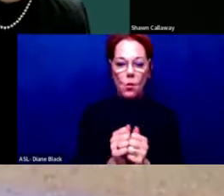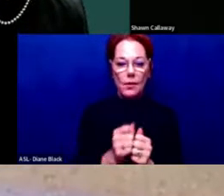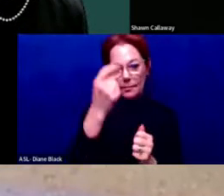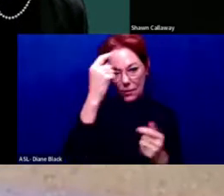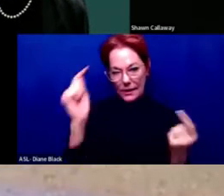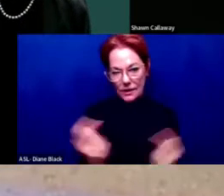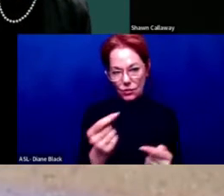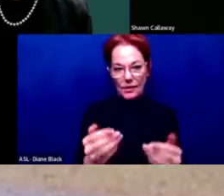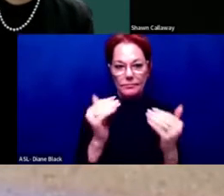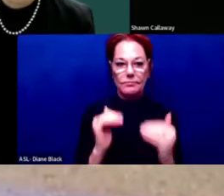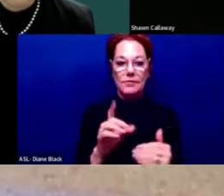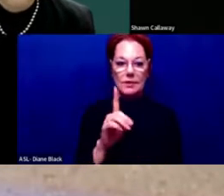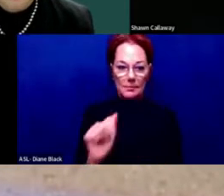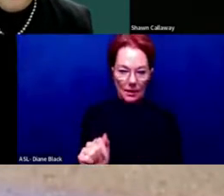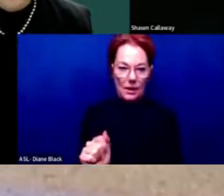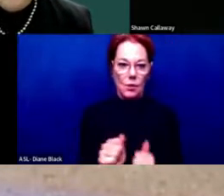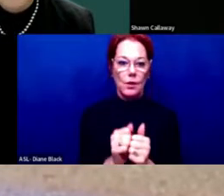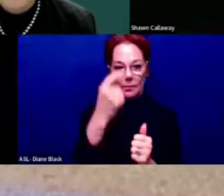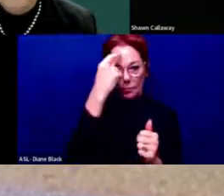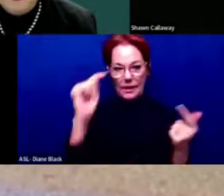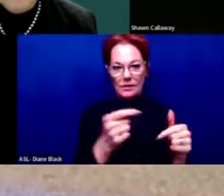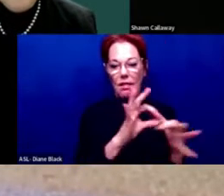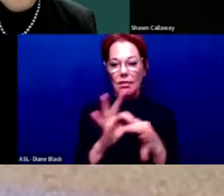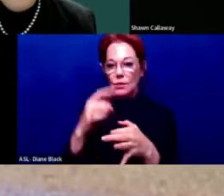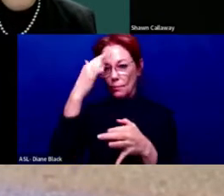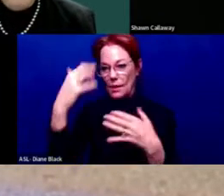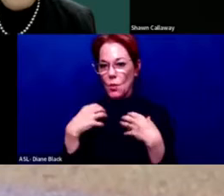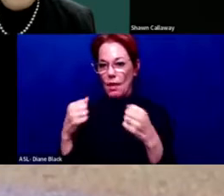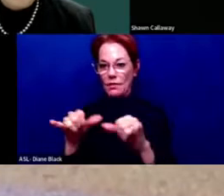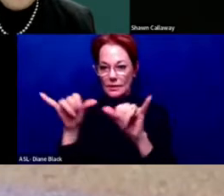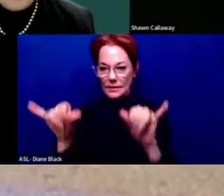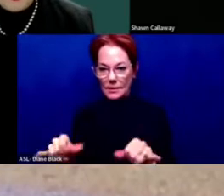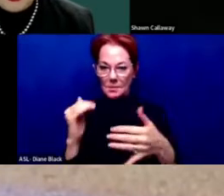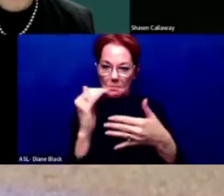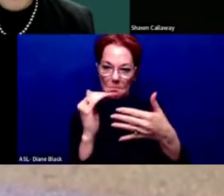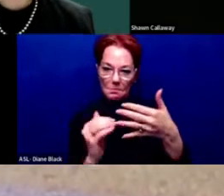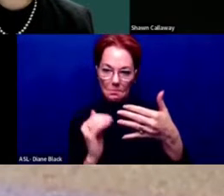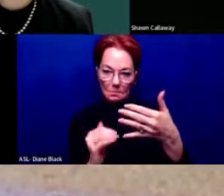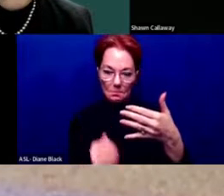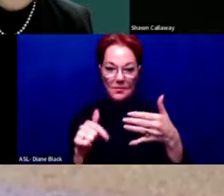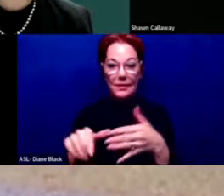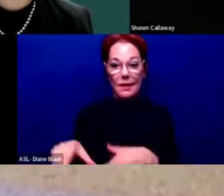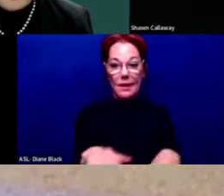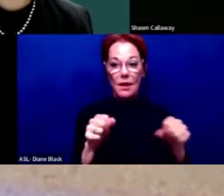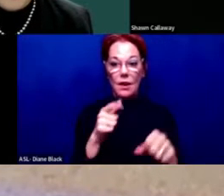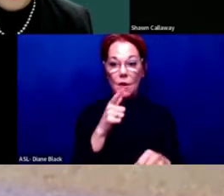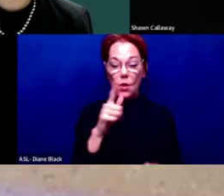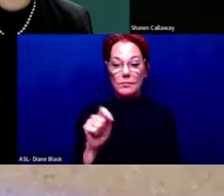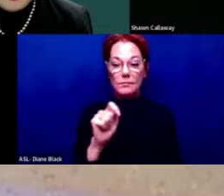brain injury in the mental health system with the mental health system. This webinar is hosted by the Traumatic Brain Injury Technical Assistance and